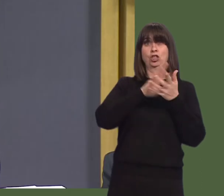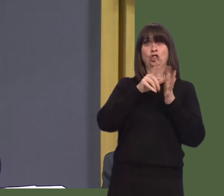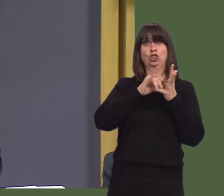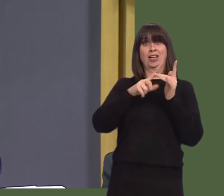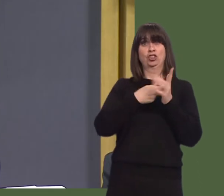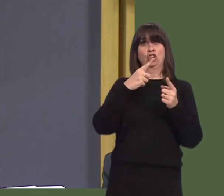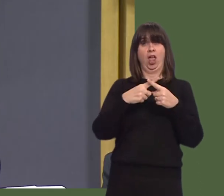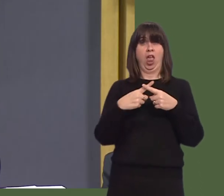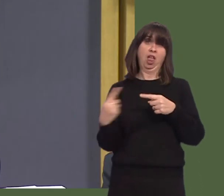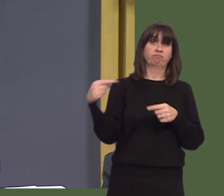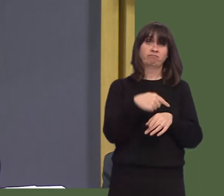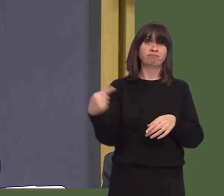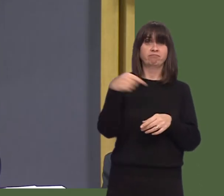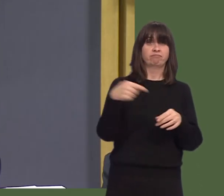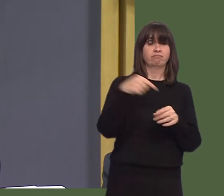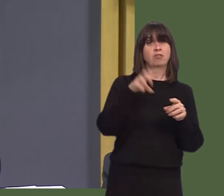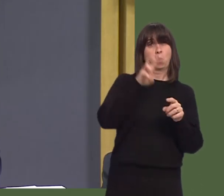They are indifferent to the problem of rough-sleeping.